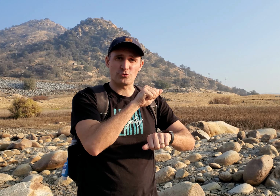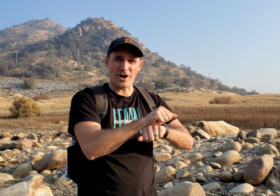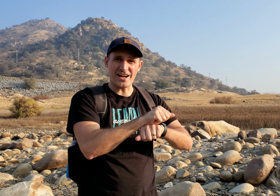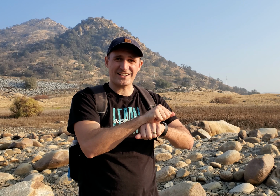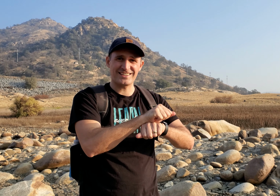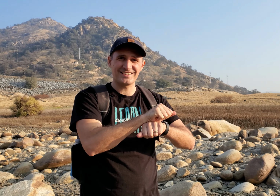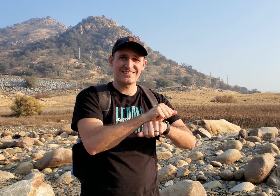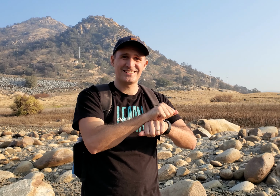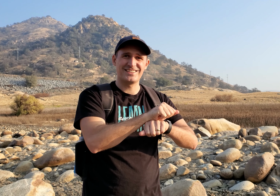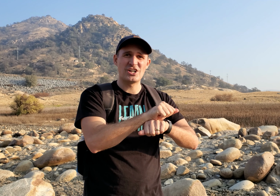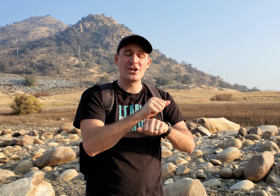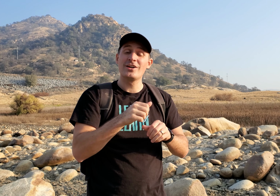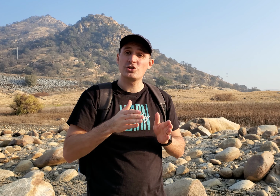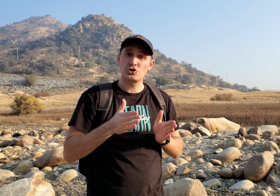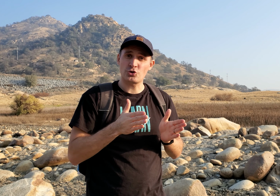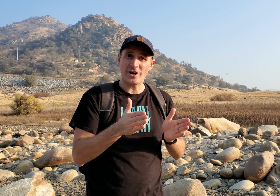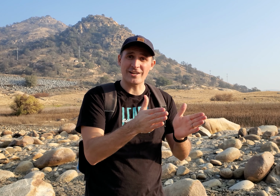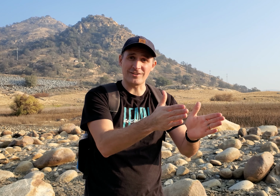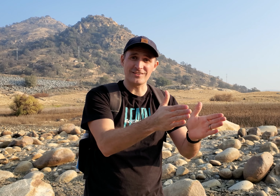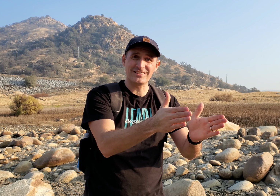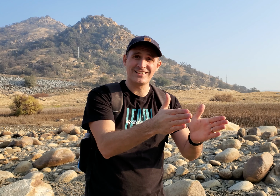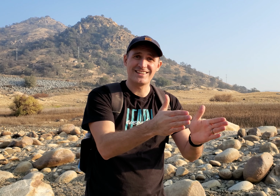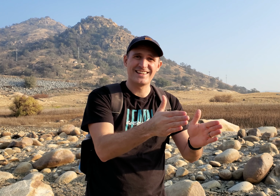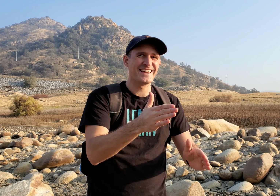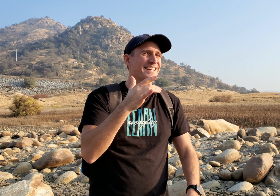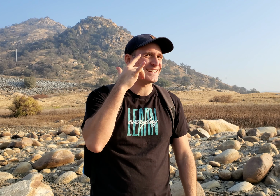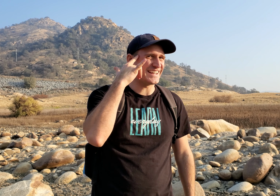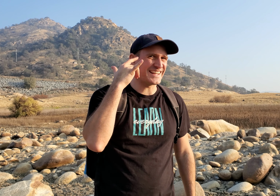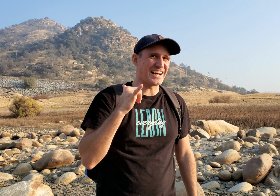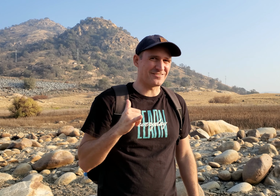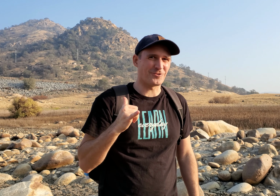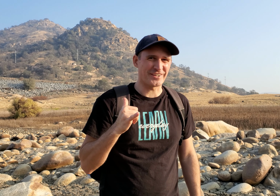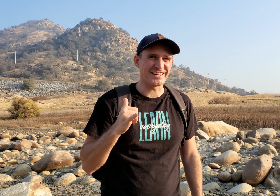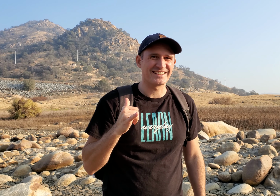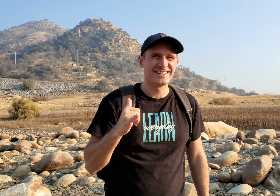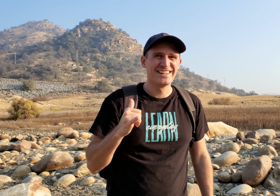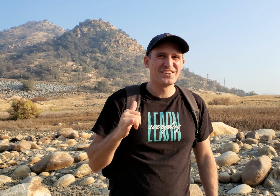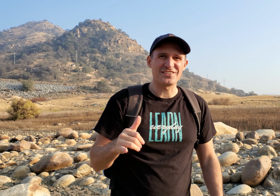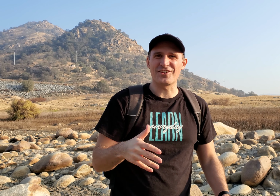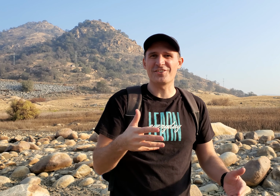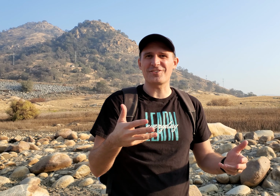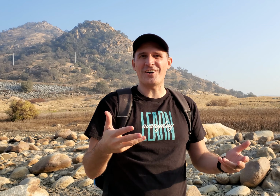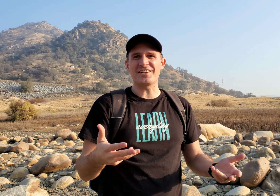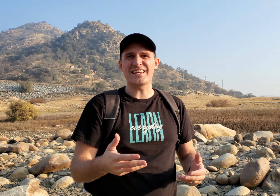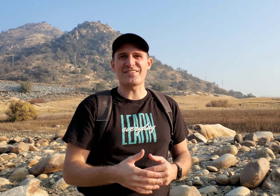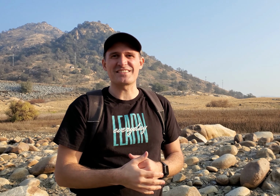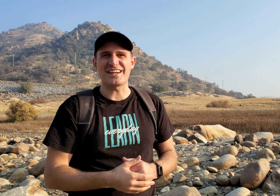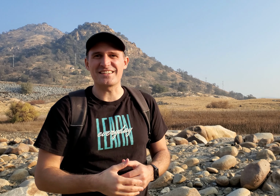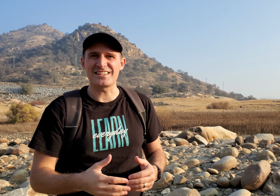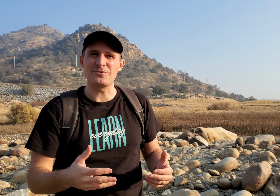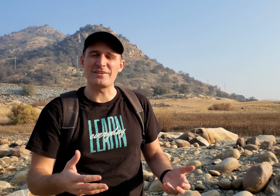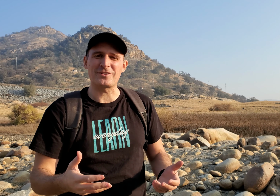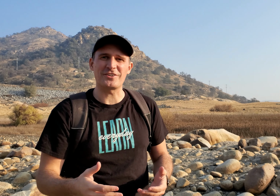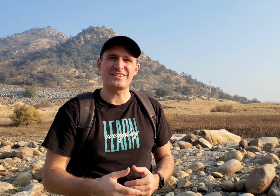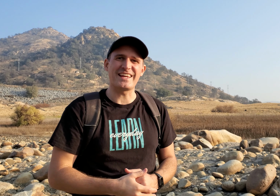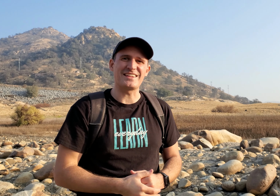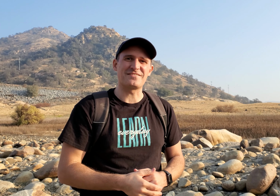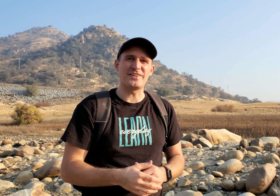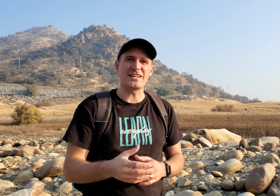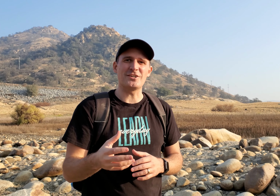rock, trail, and California. So, those are all 11 signs that we've learned today in this video and